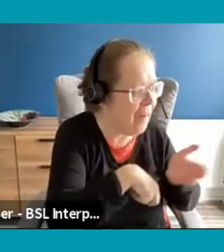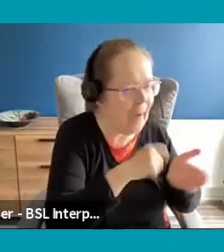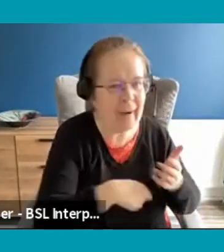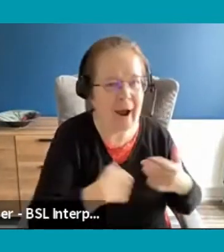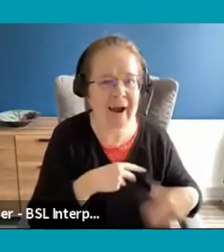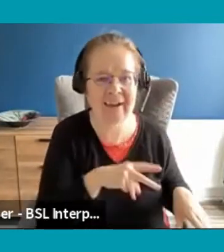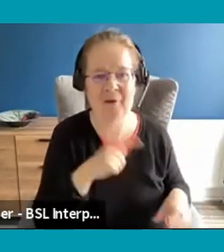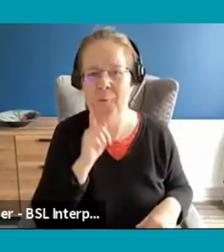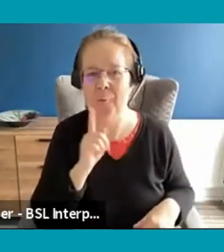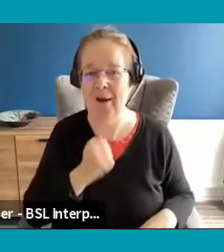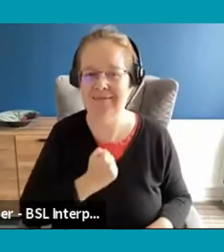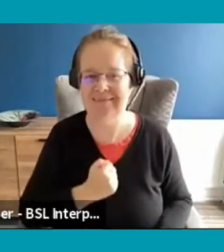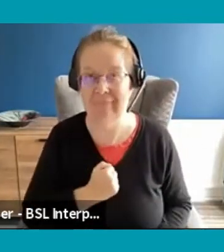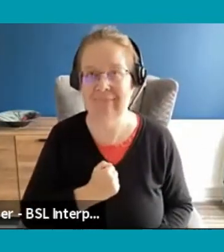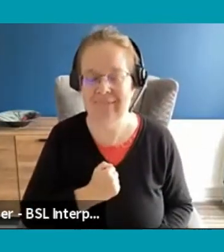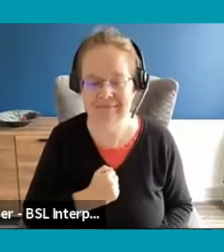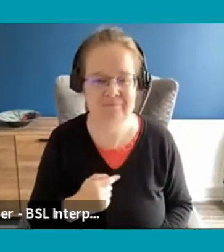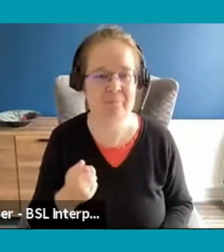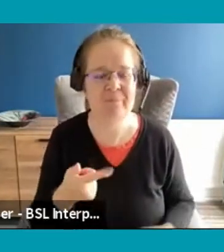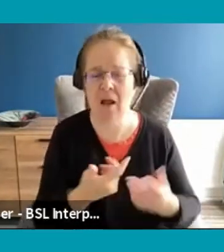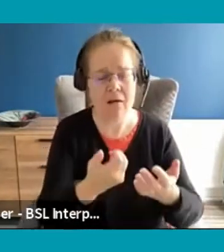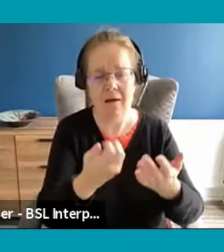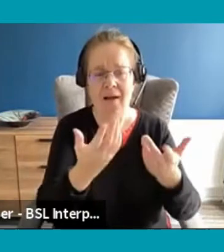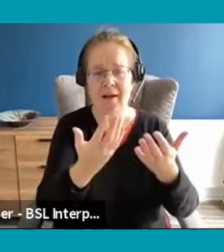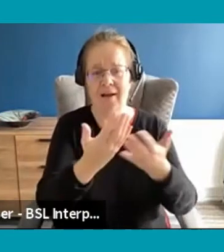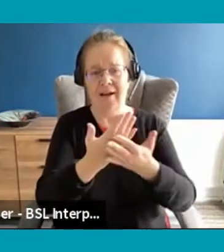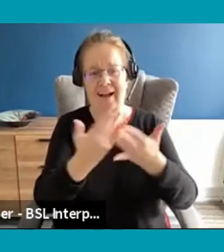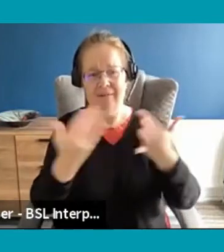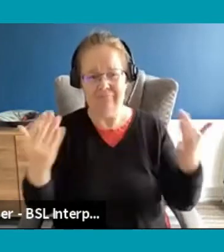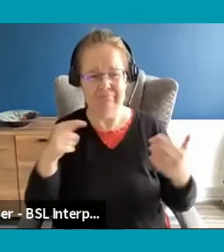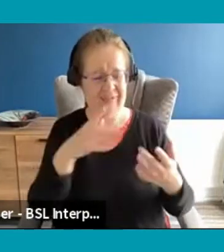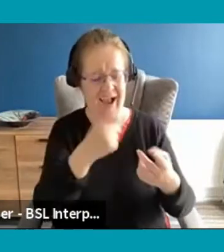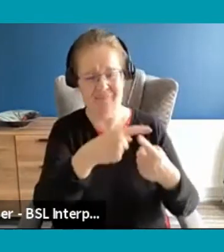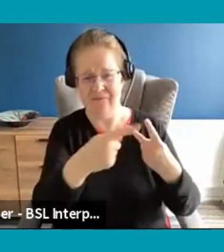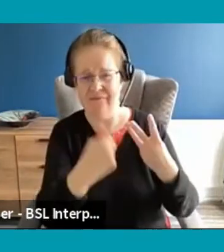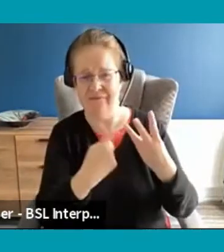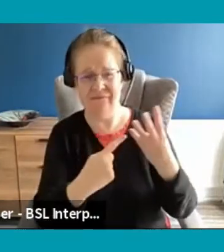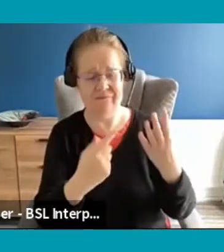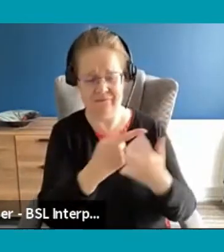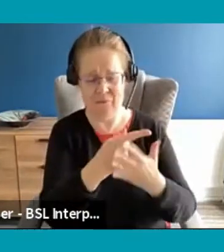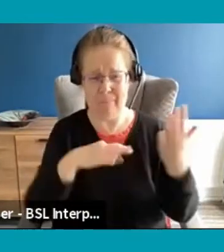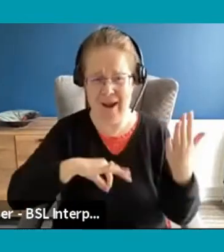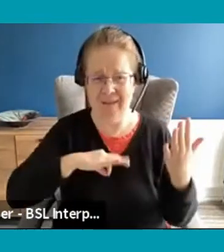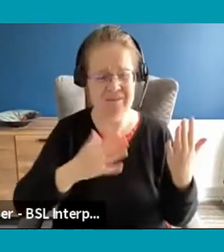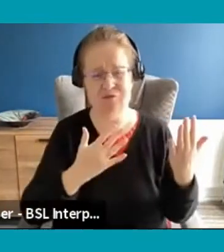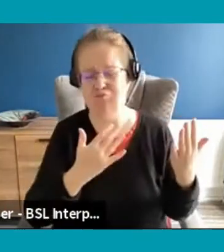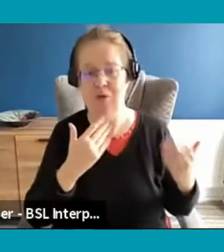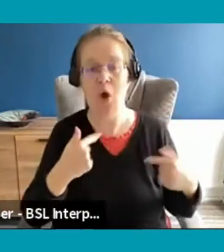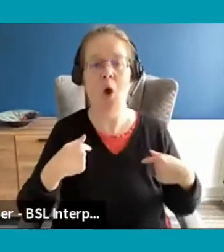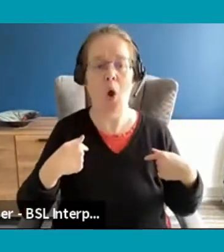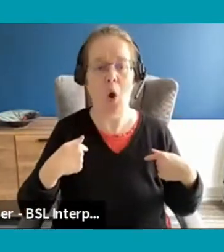And you know, there's there's so many good things out there. We, you know we are an employer of choice,